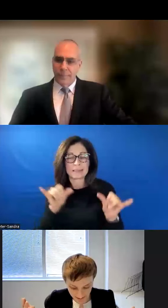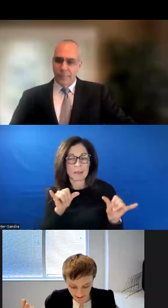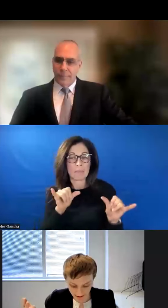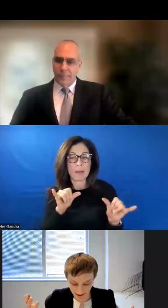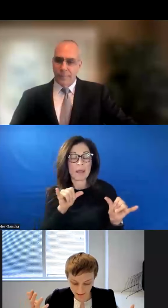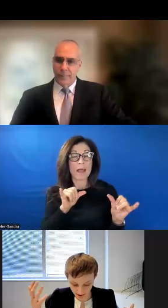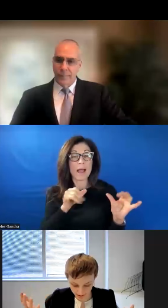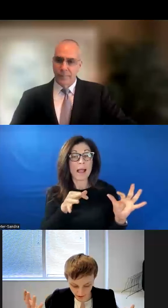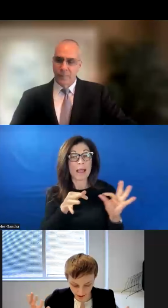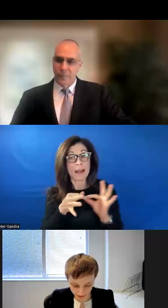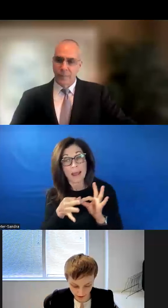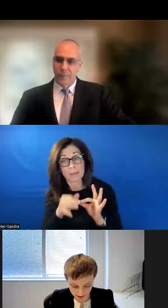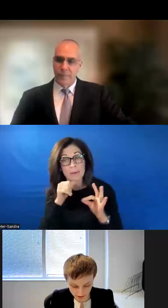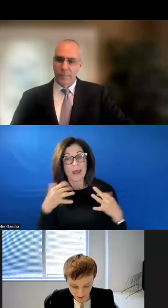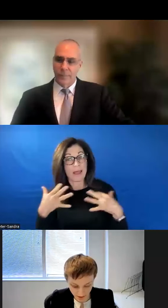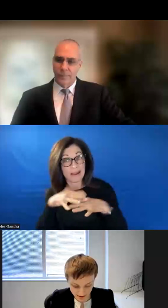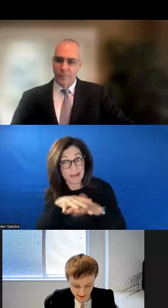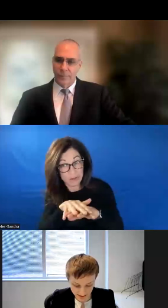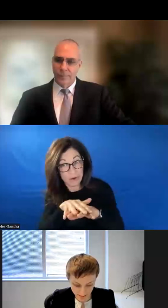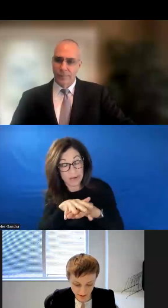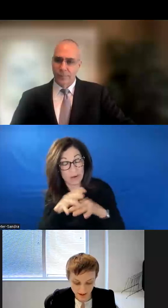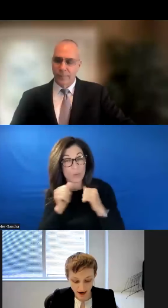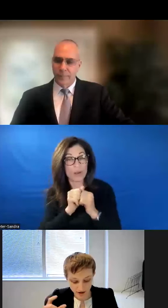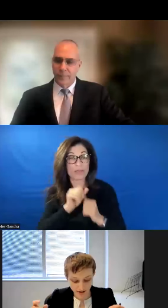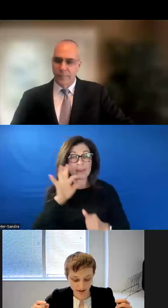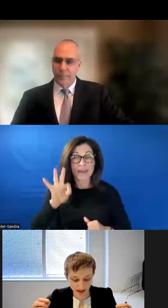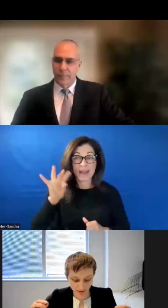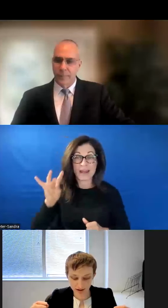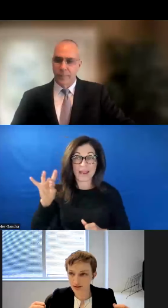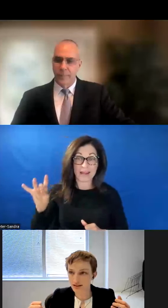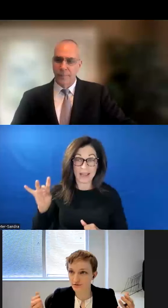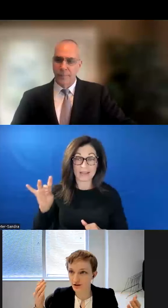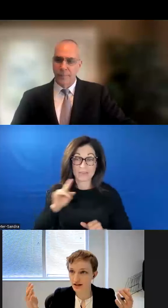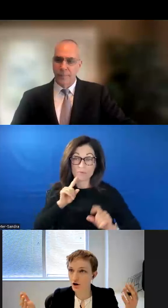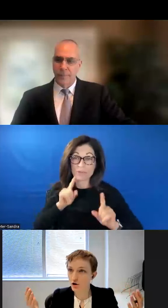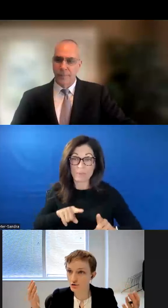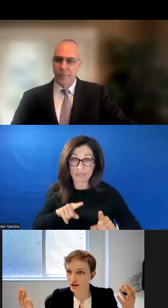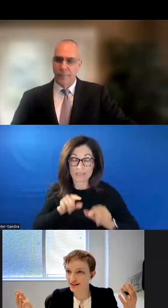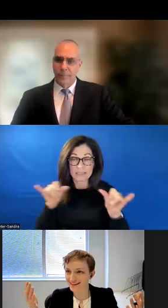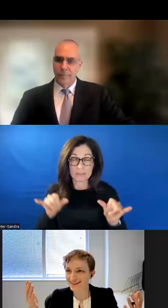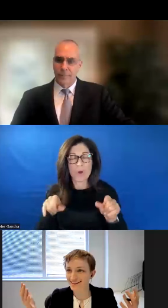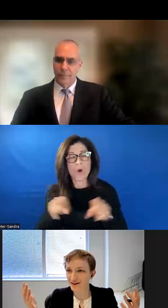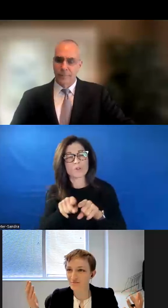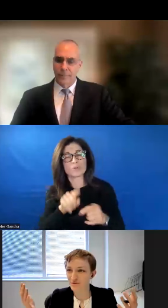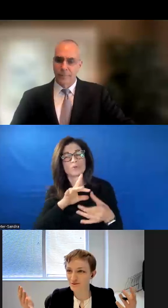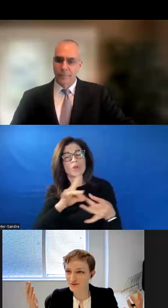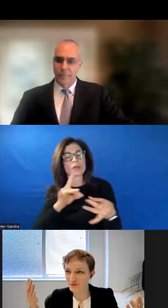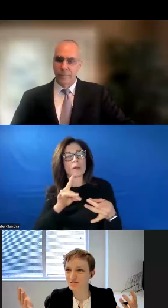AND THE BEHAVIORAL SYSTEM AND YOU TALKED ABOUT THE NEED FOR CO-TRAINING TO BOTH